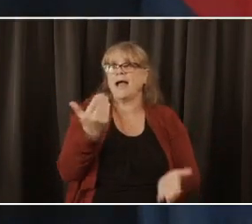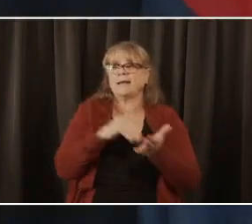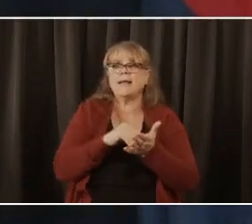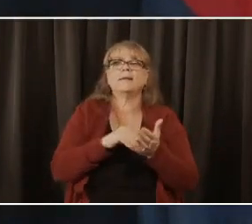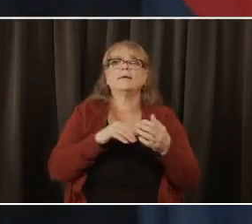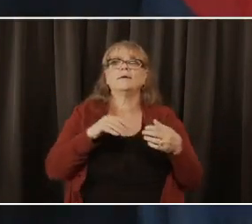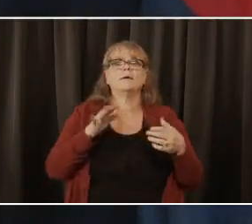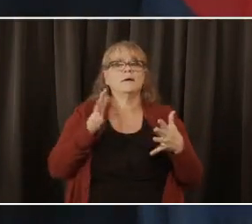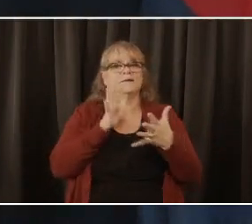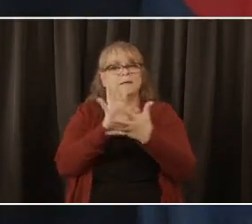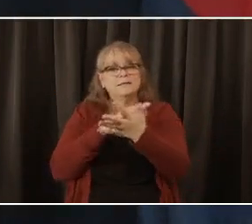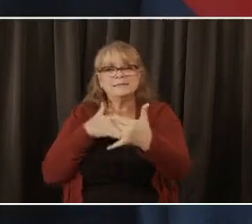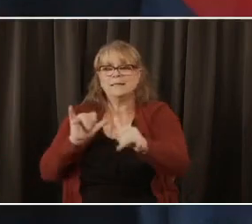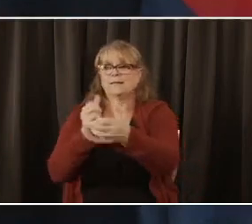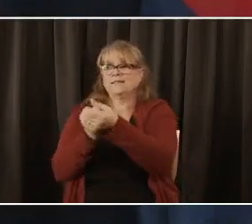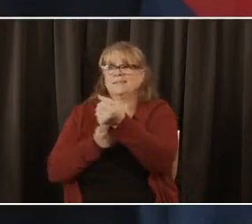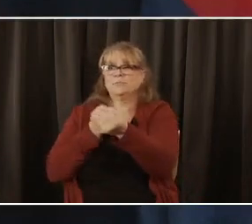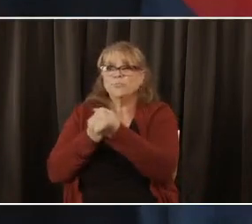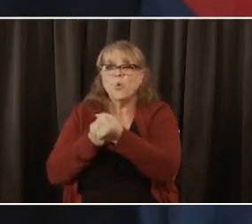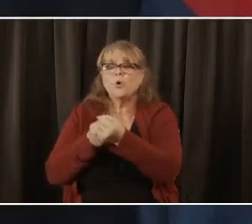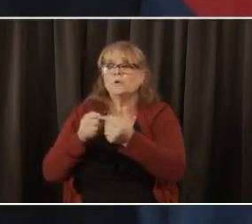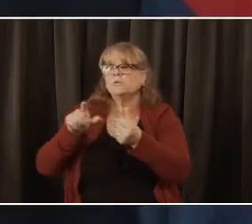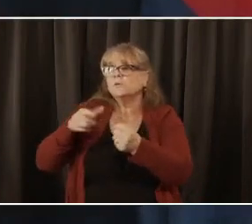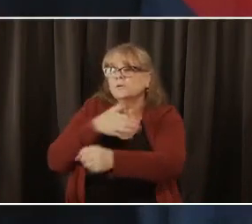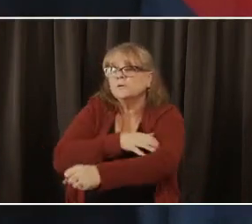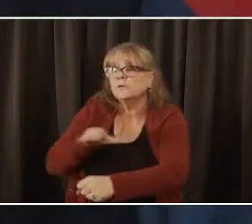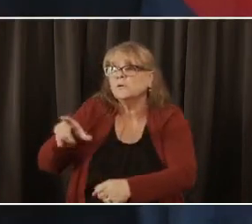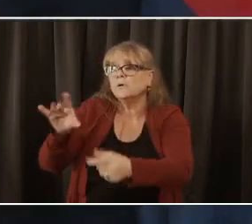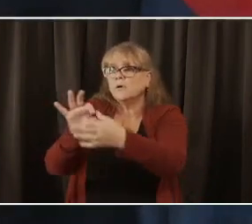another, and our team will continue working closely with local entities to provide them